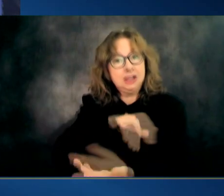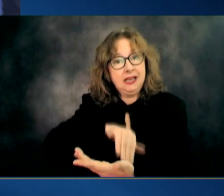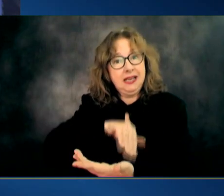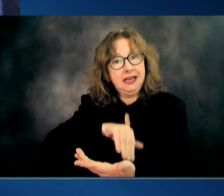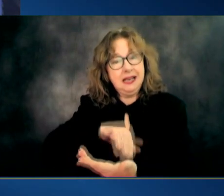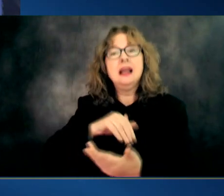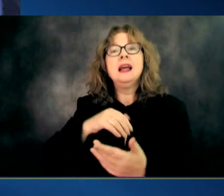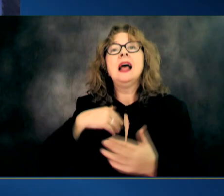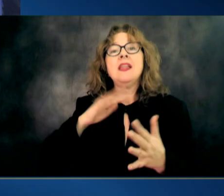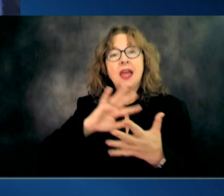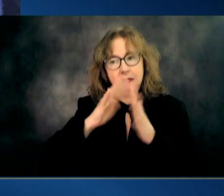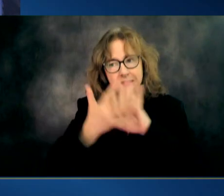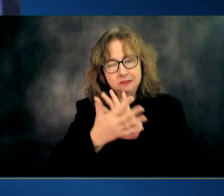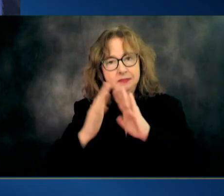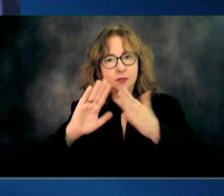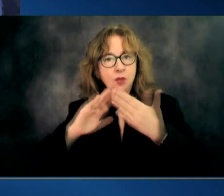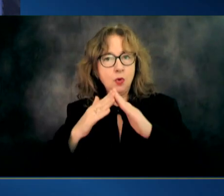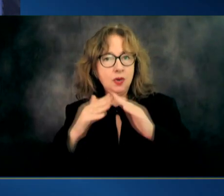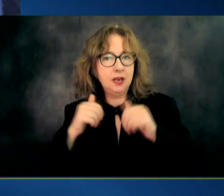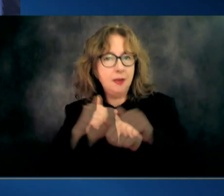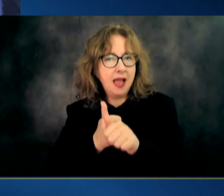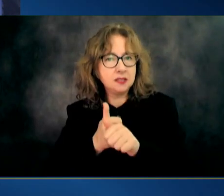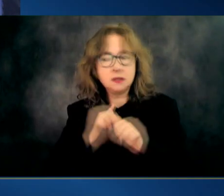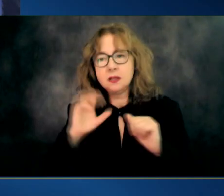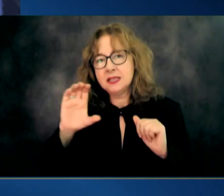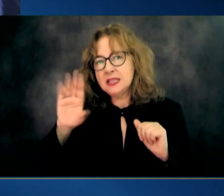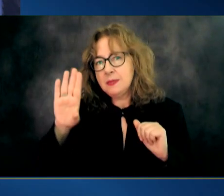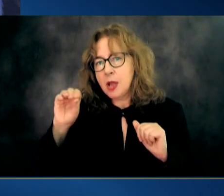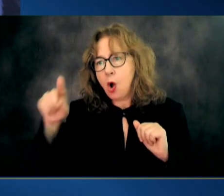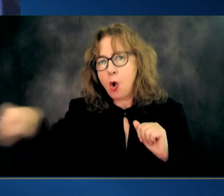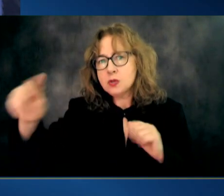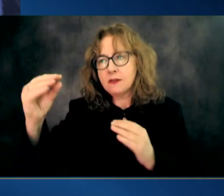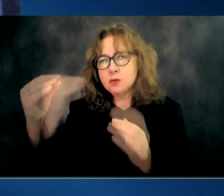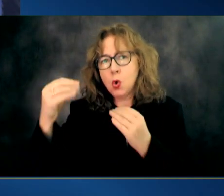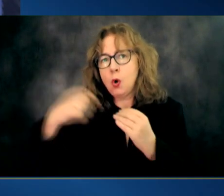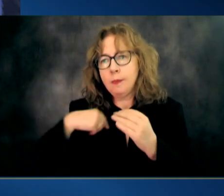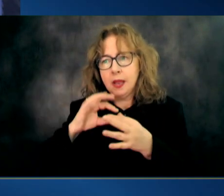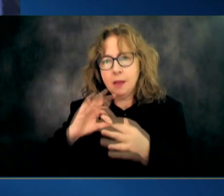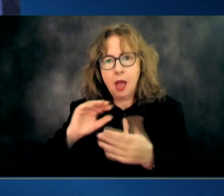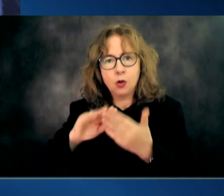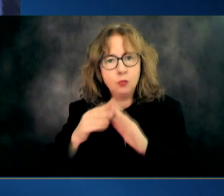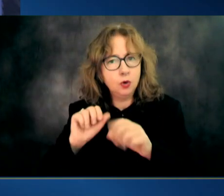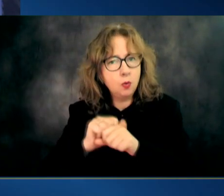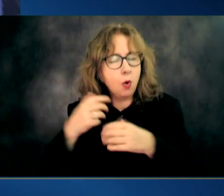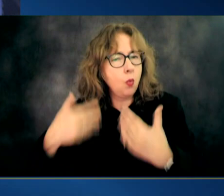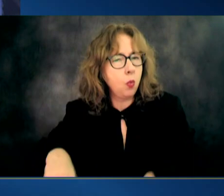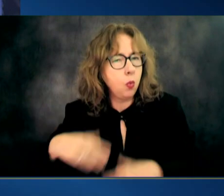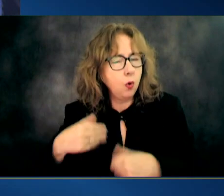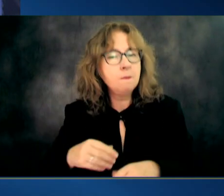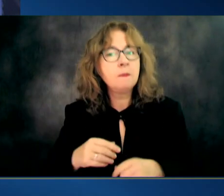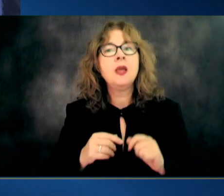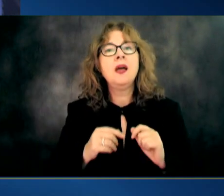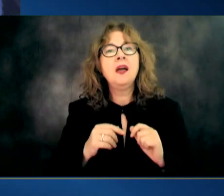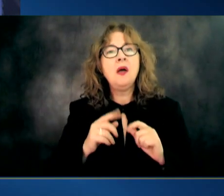appreciate all the grantees, because they've taught me so much about community work. But what they've also taught me is kind of embedded in our blueprint, which is we have to measure